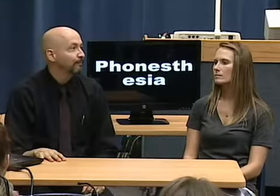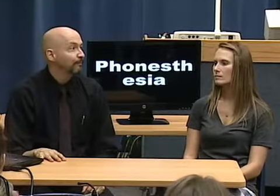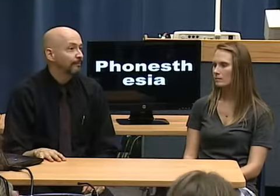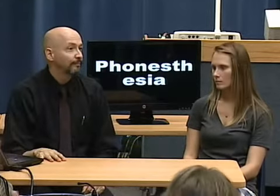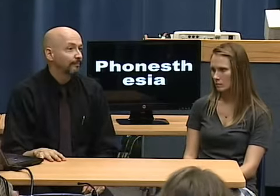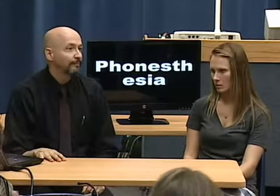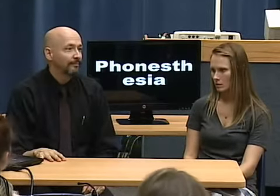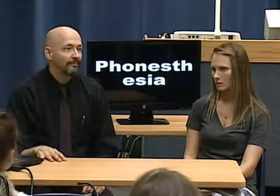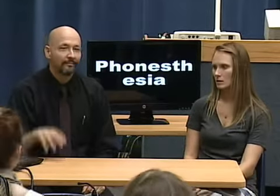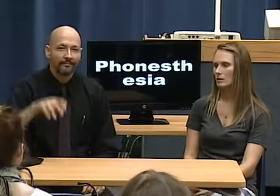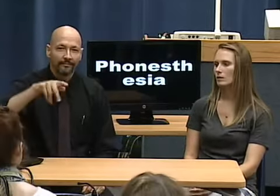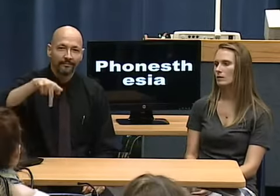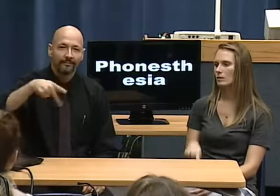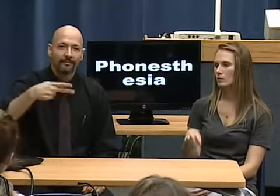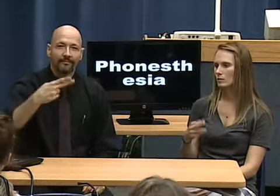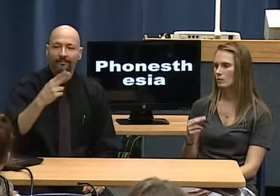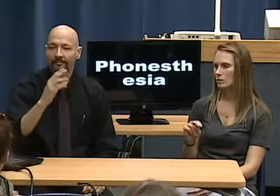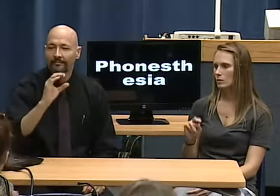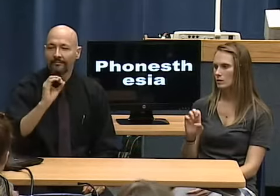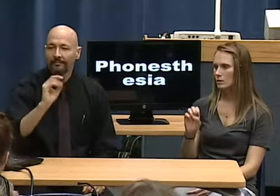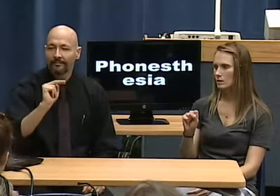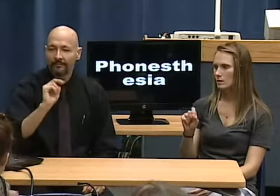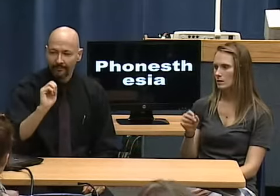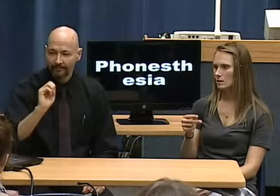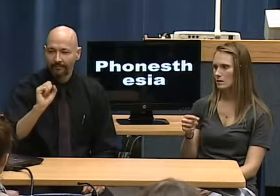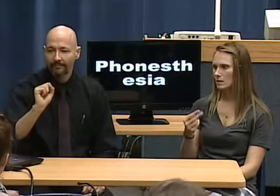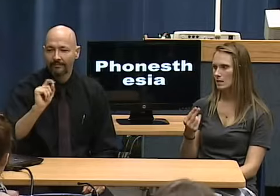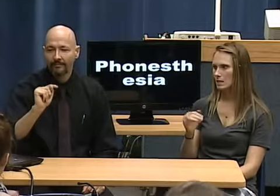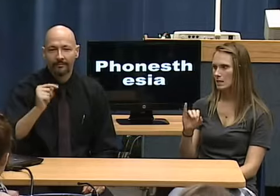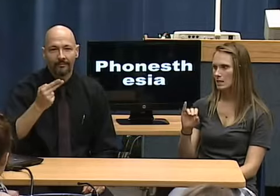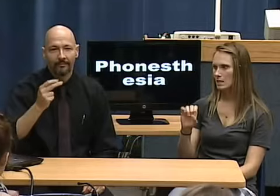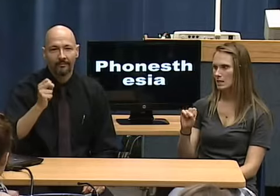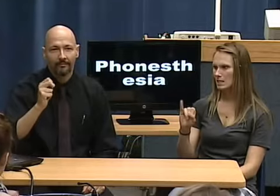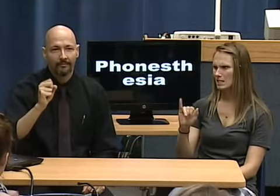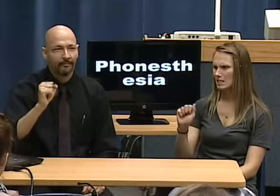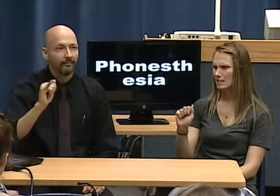P-H-O-N-E-S-T-H-E-S-I-A